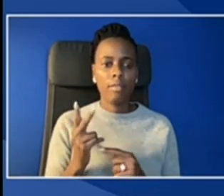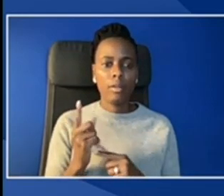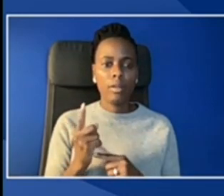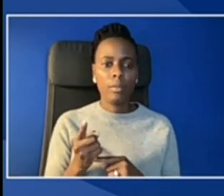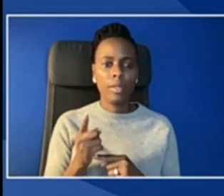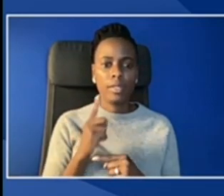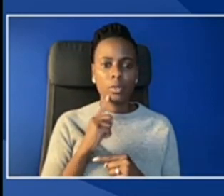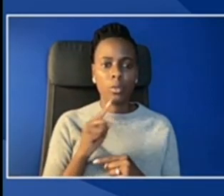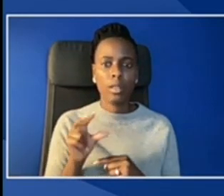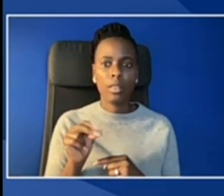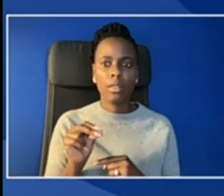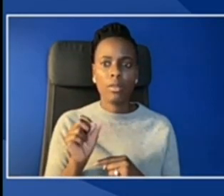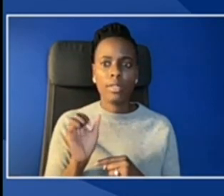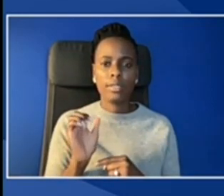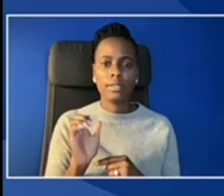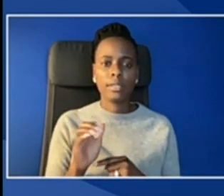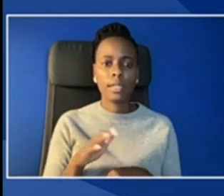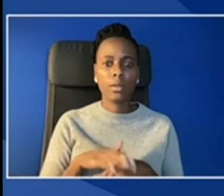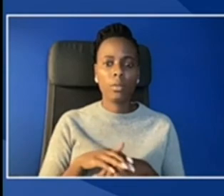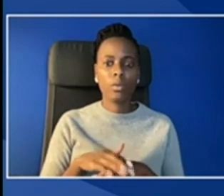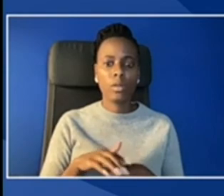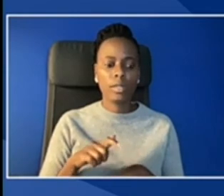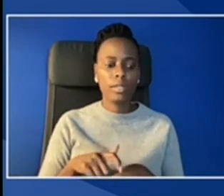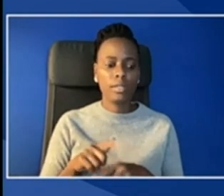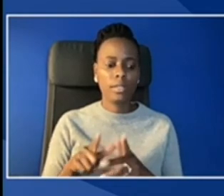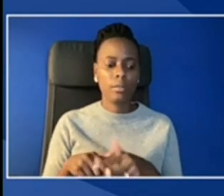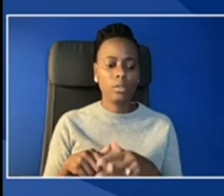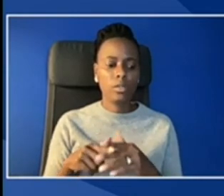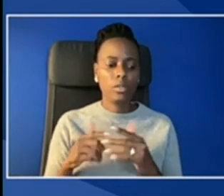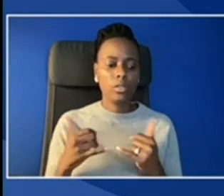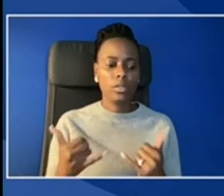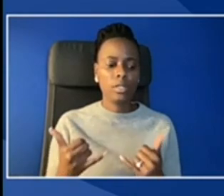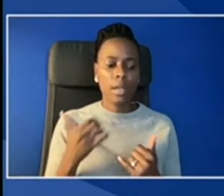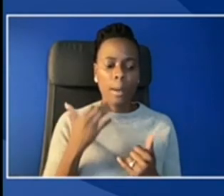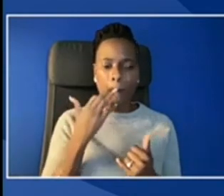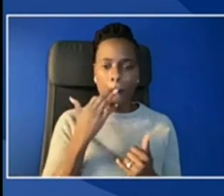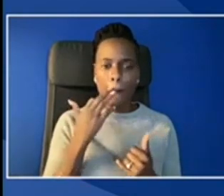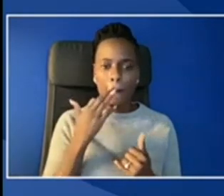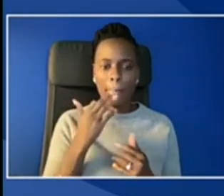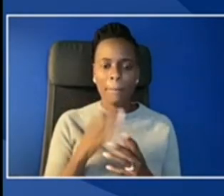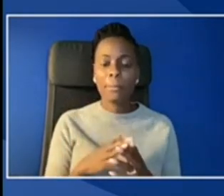warning, and your time begins now. Thank you. Thank you so much. I want to thank the committee for this